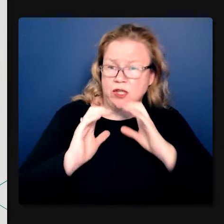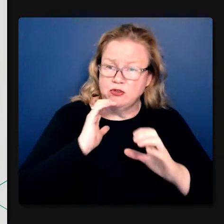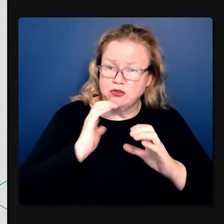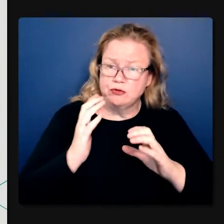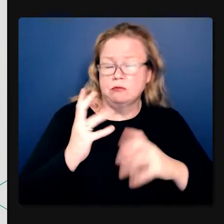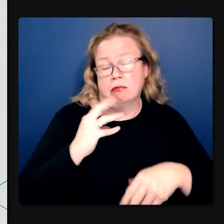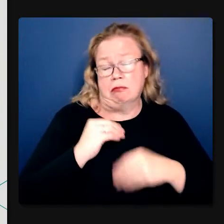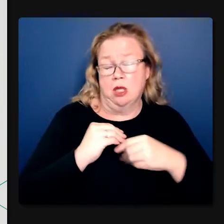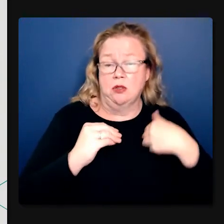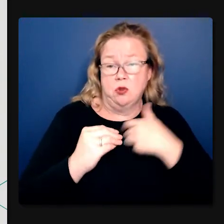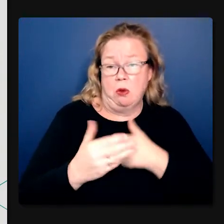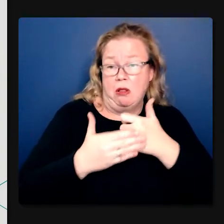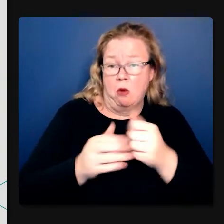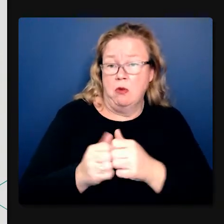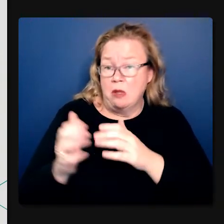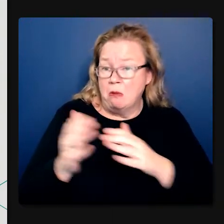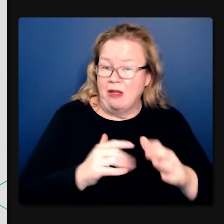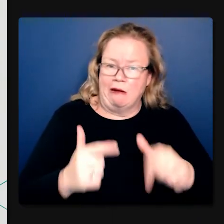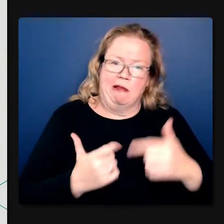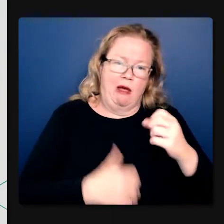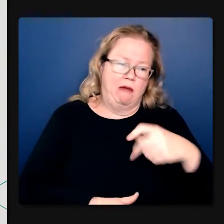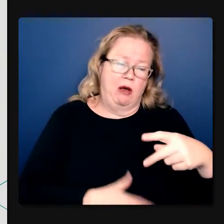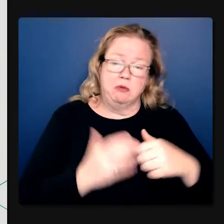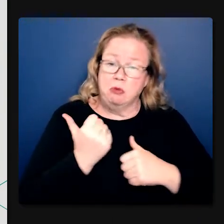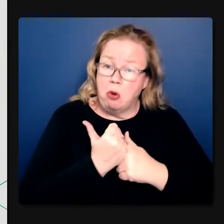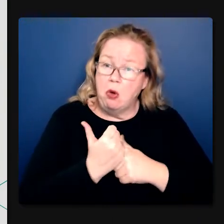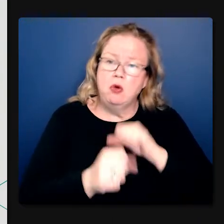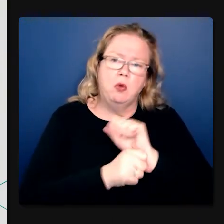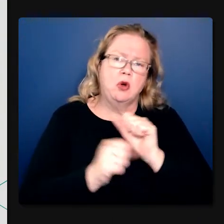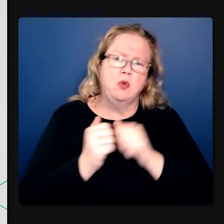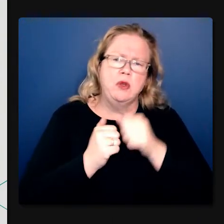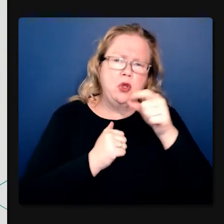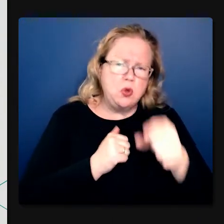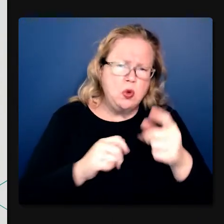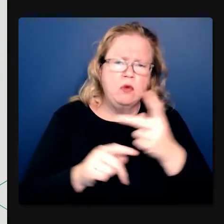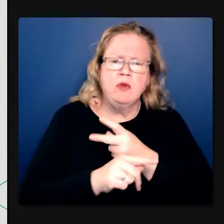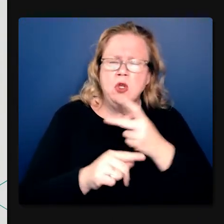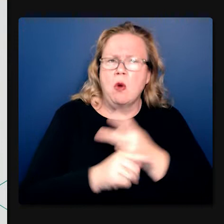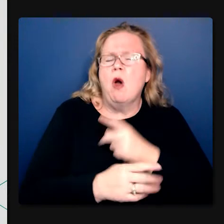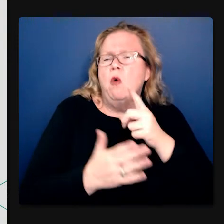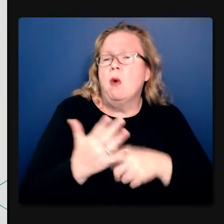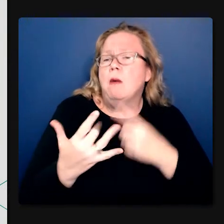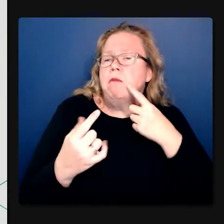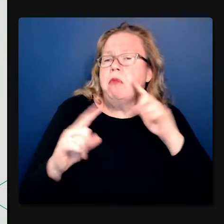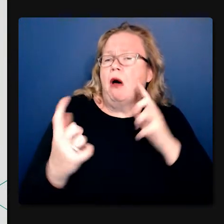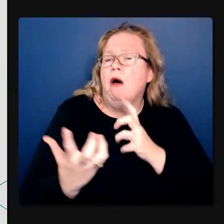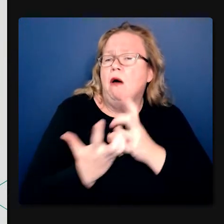Additionally, we can help with the planning of Live Ops support, and work with you to figure out what works for your game.